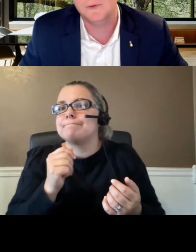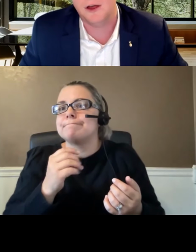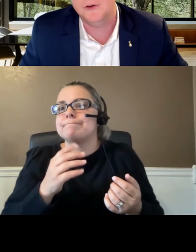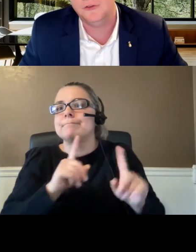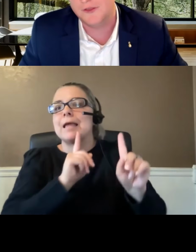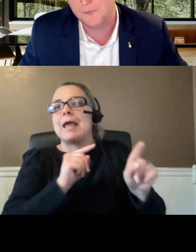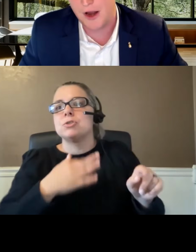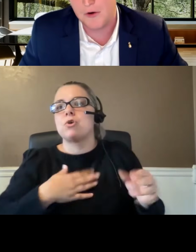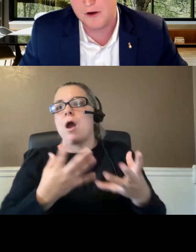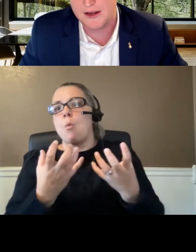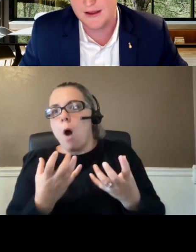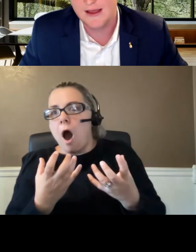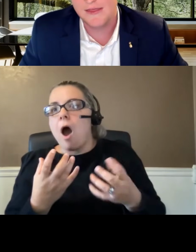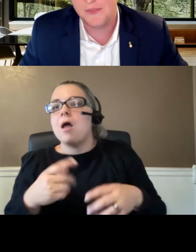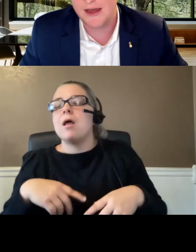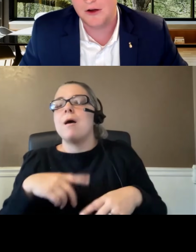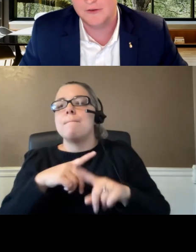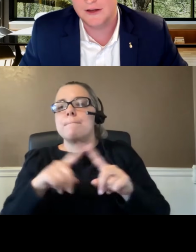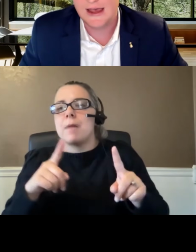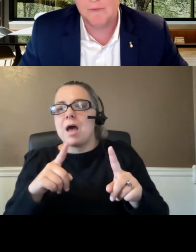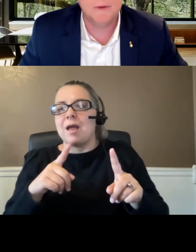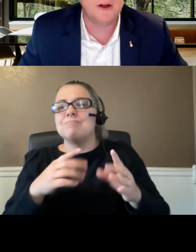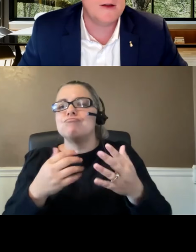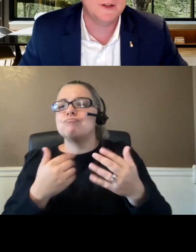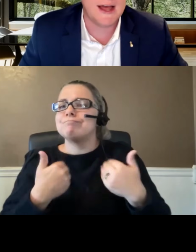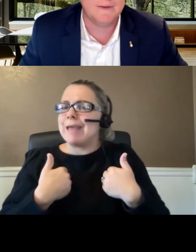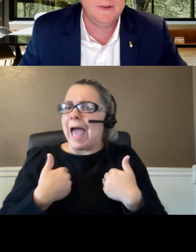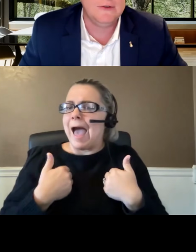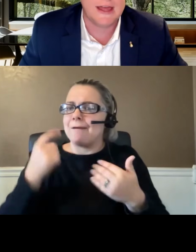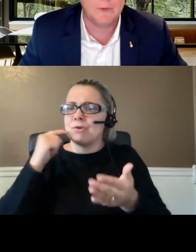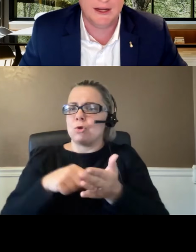that it was understood the priority that that caused, and we resolved a lot of issues that